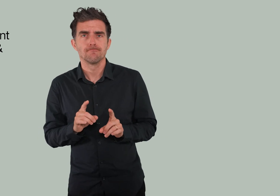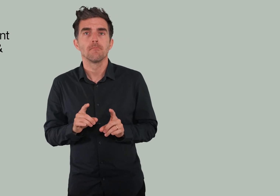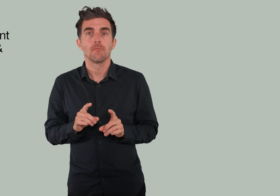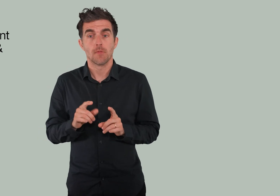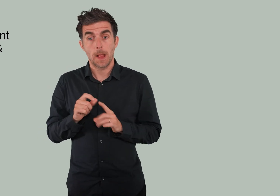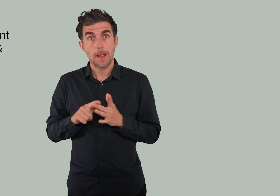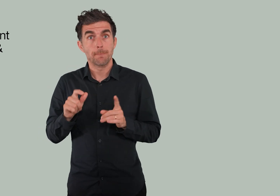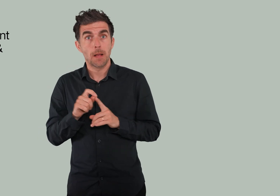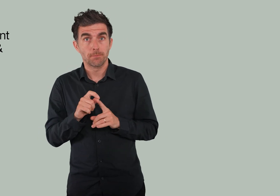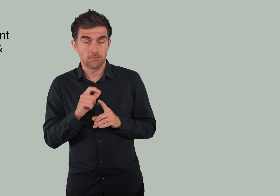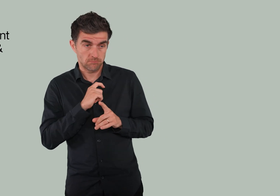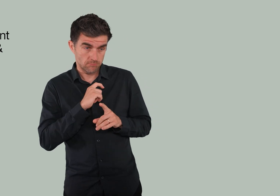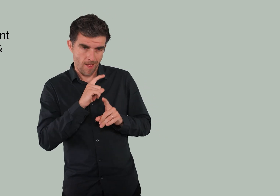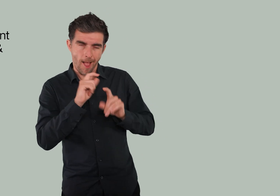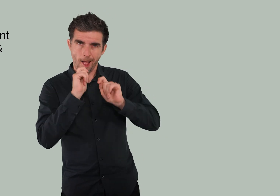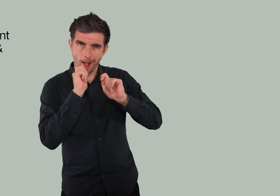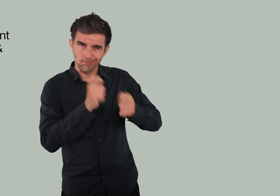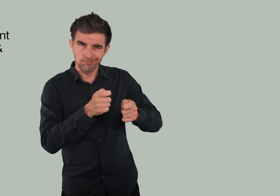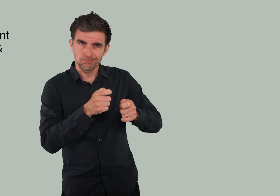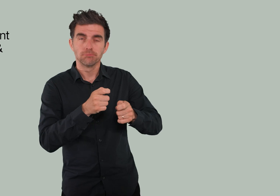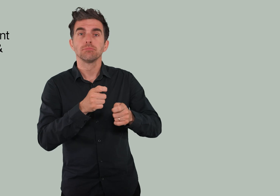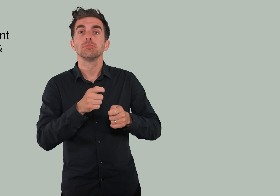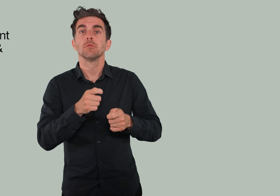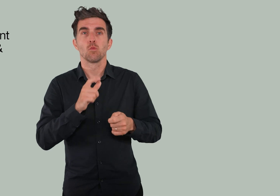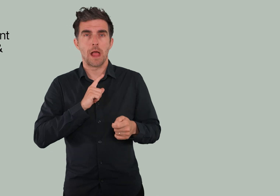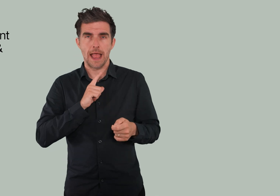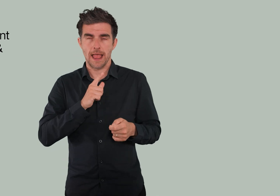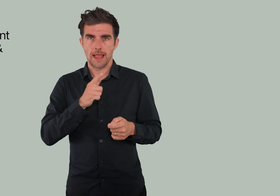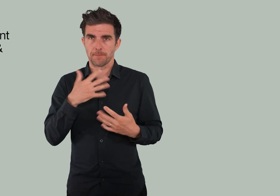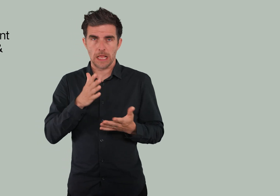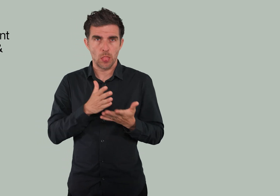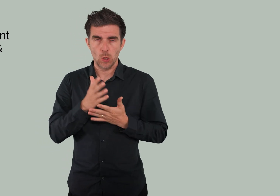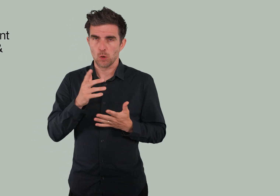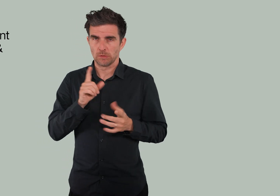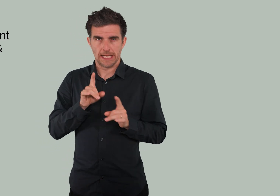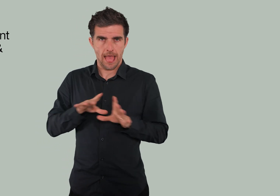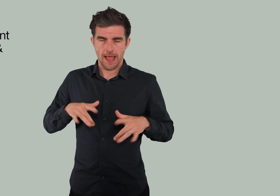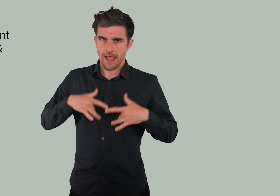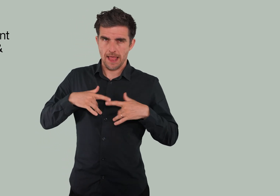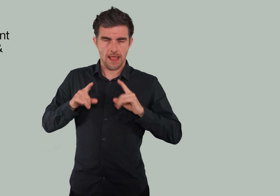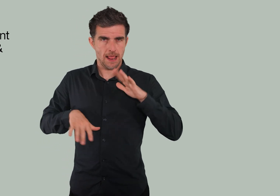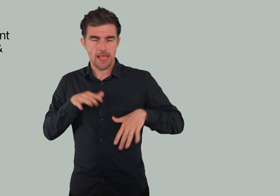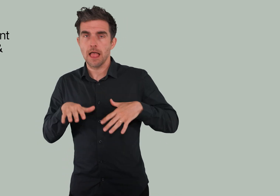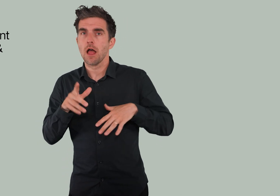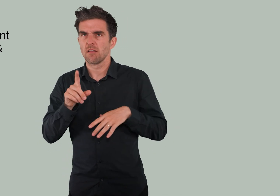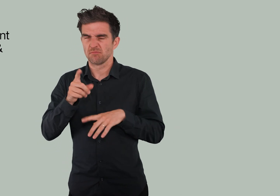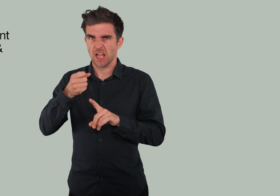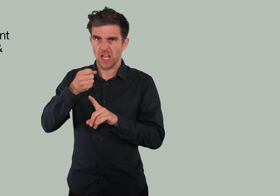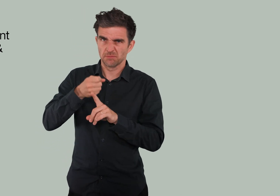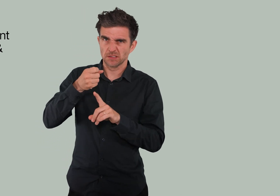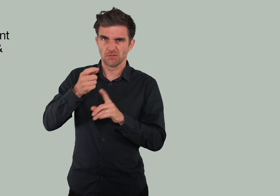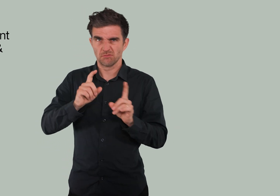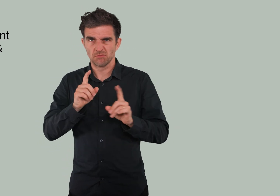around how the PIP award relates to the experience, or impact,